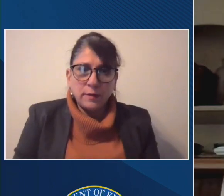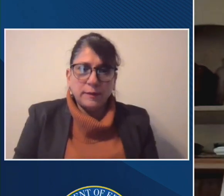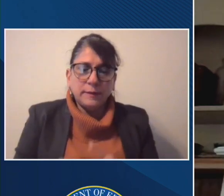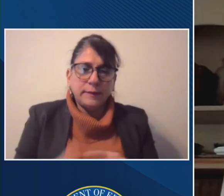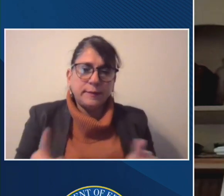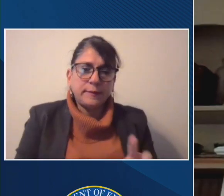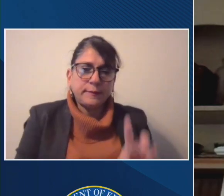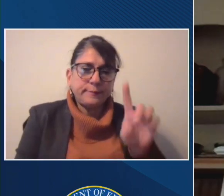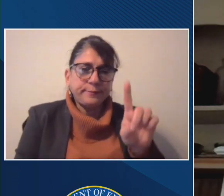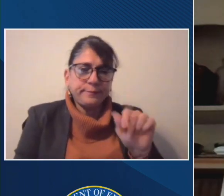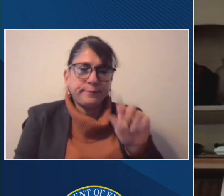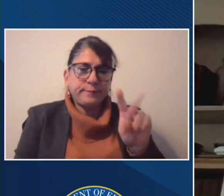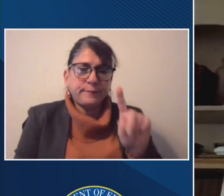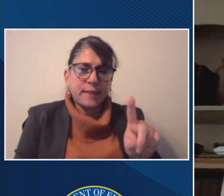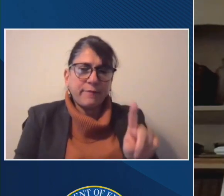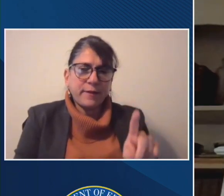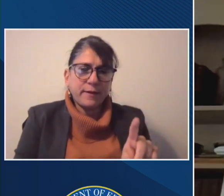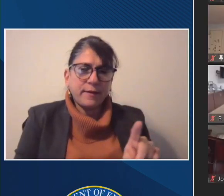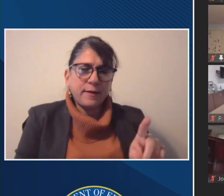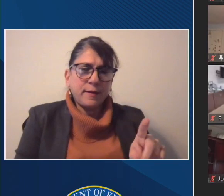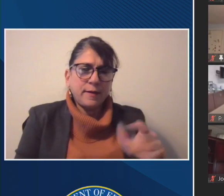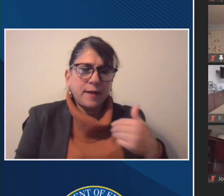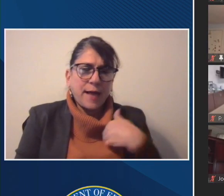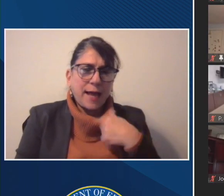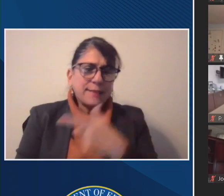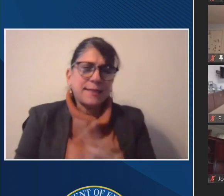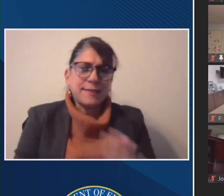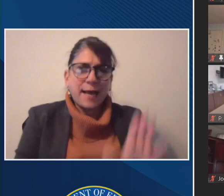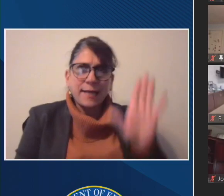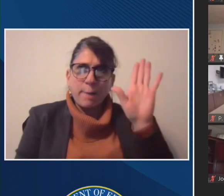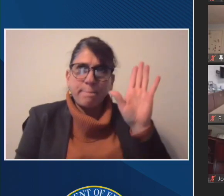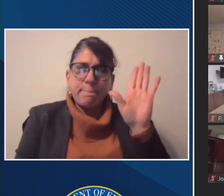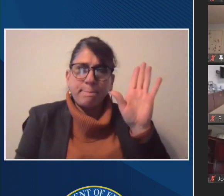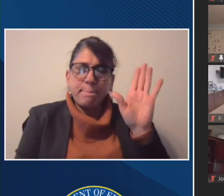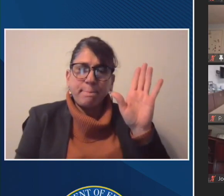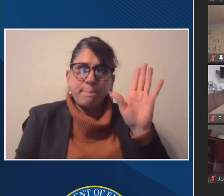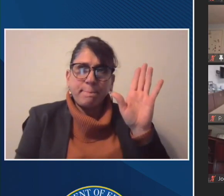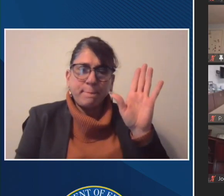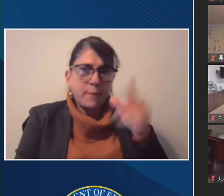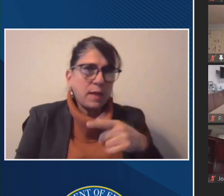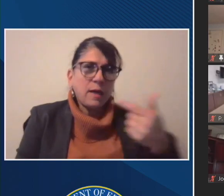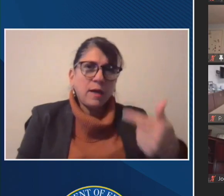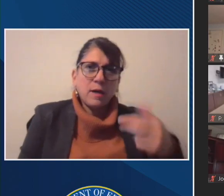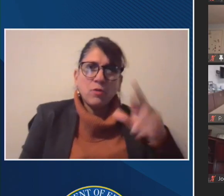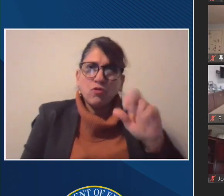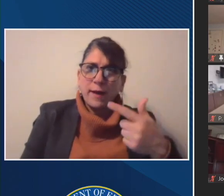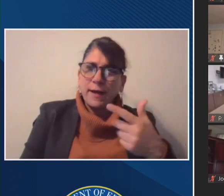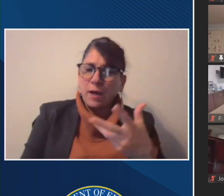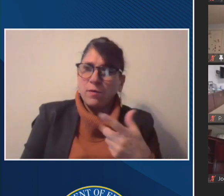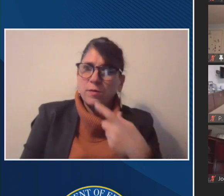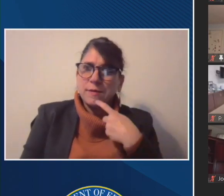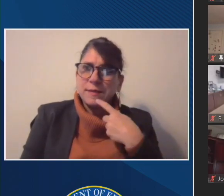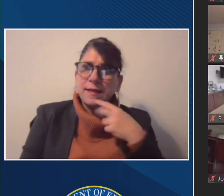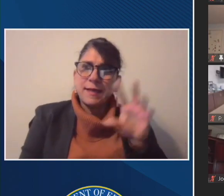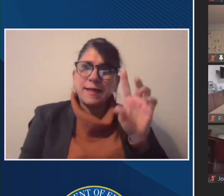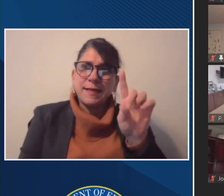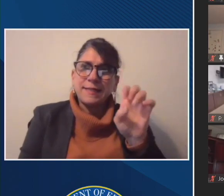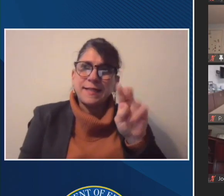why don't we go. Greg, I also want to point out that Denise had her hand up to. Okay, well you go ahead and do the